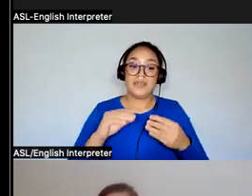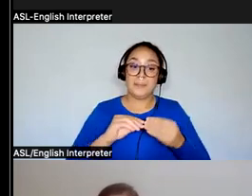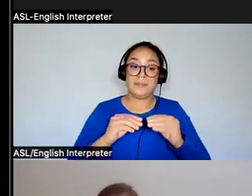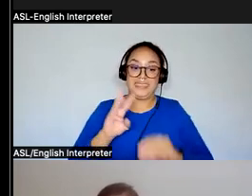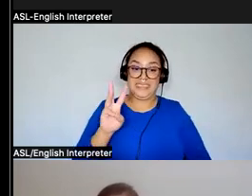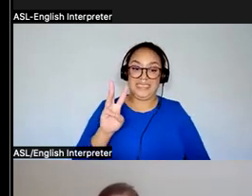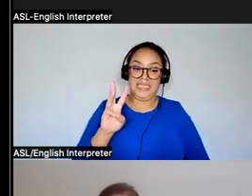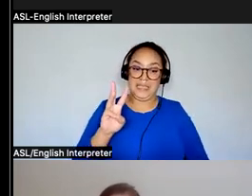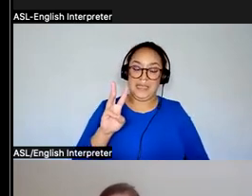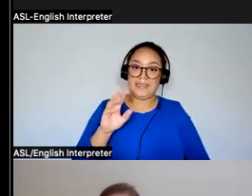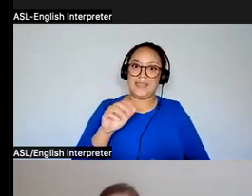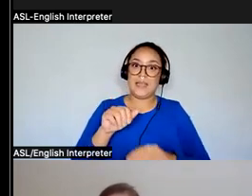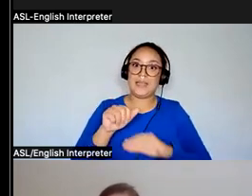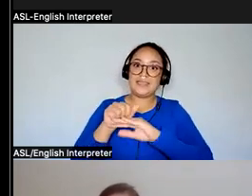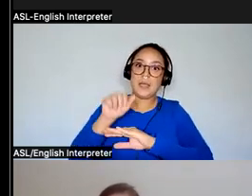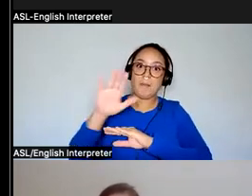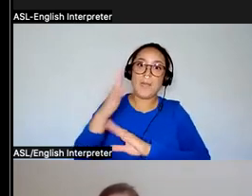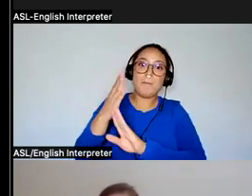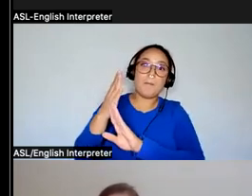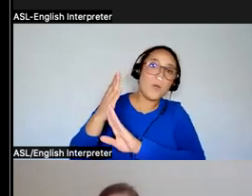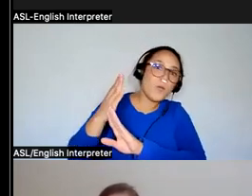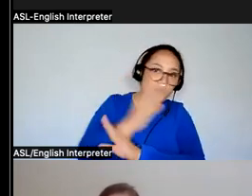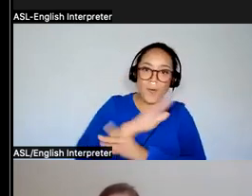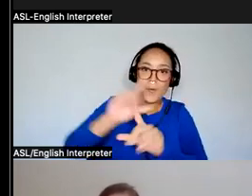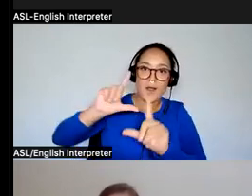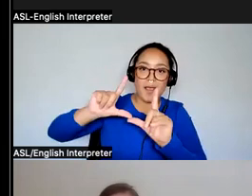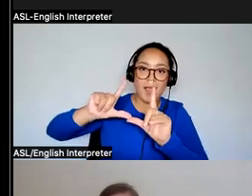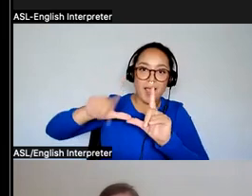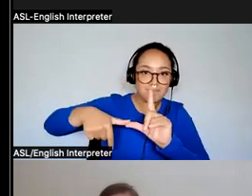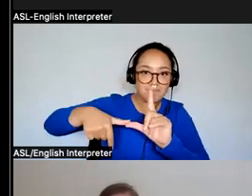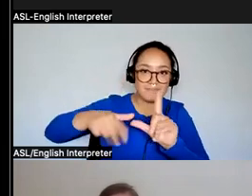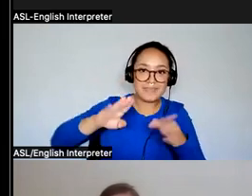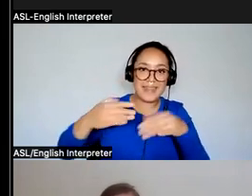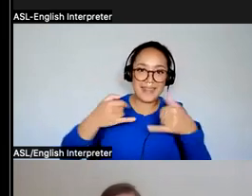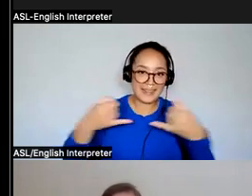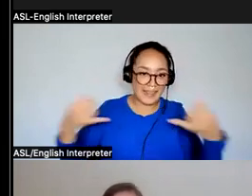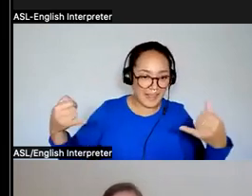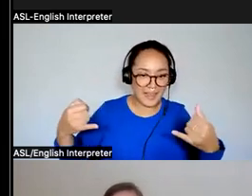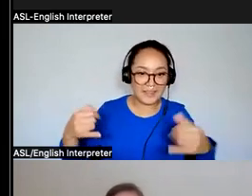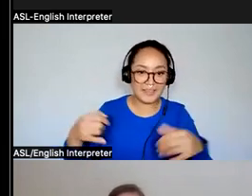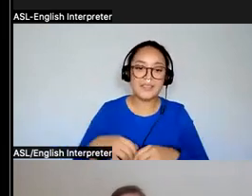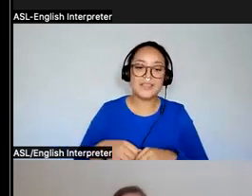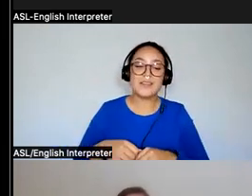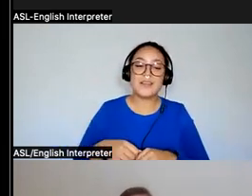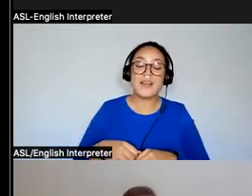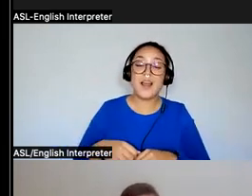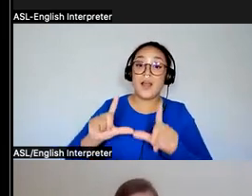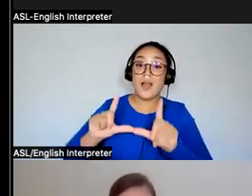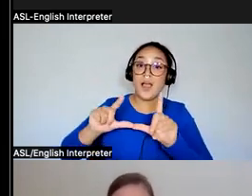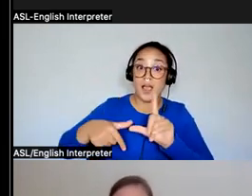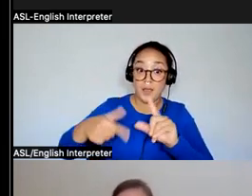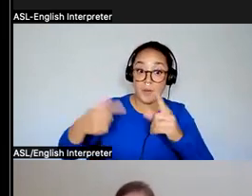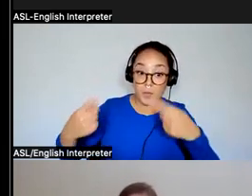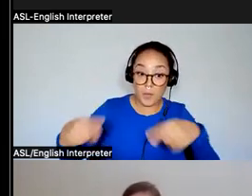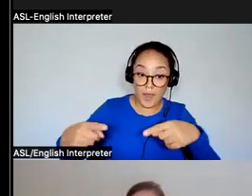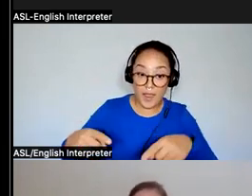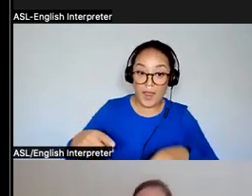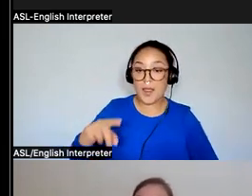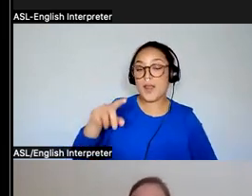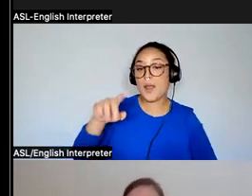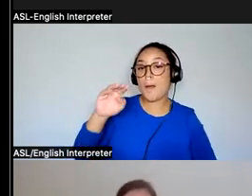it's 1155 Sorry, 11:59pm on that date.